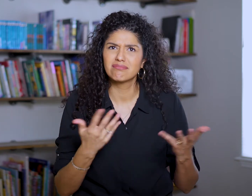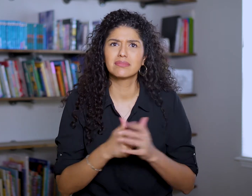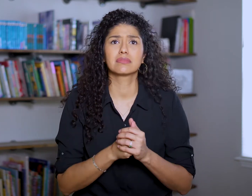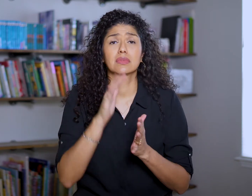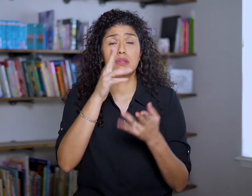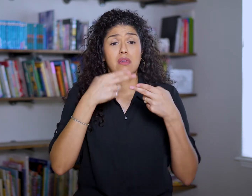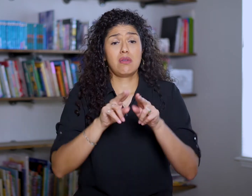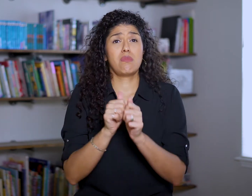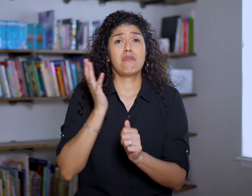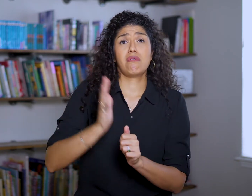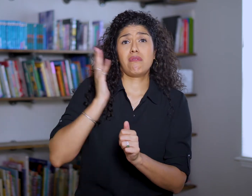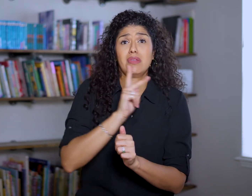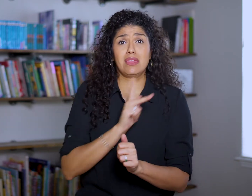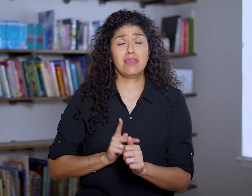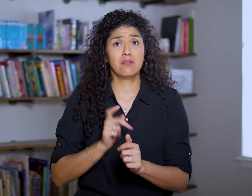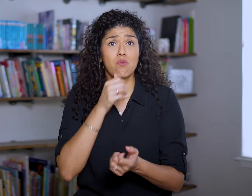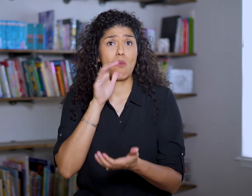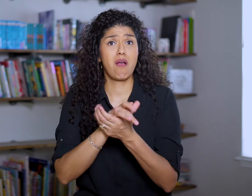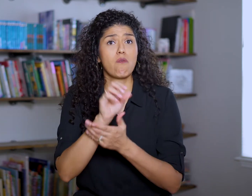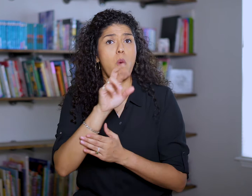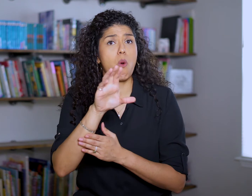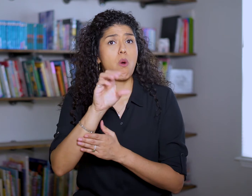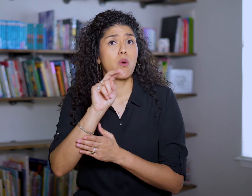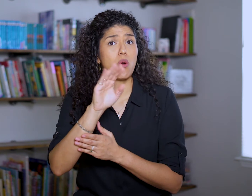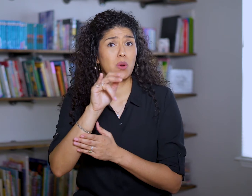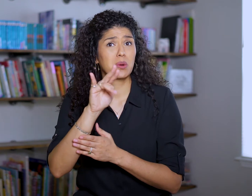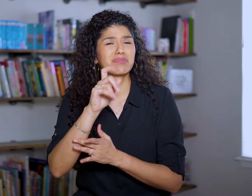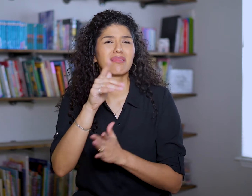Sleeping with a former king’s wife or concubine